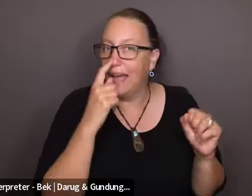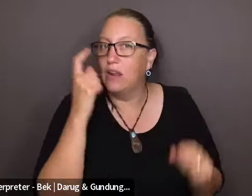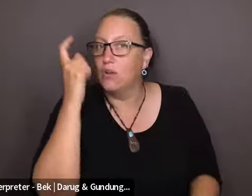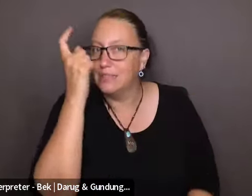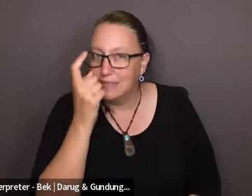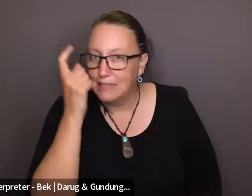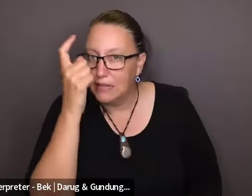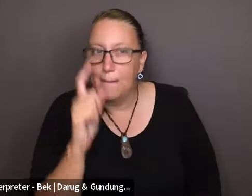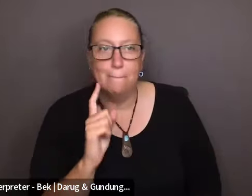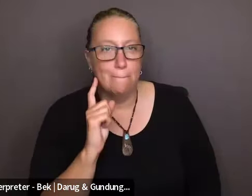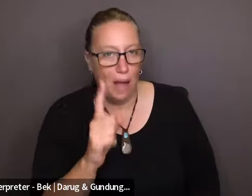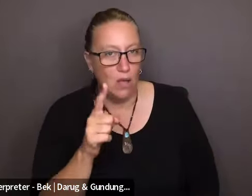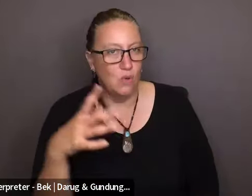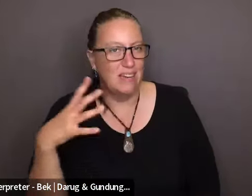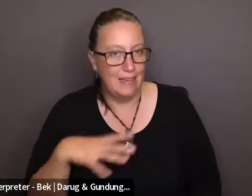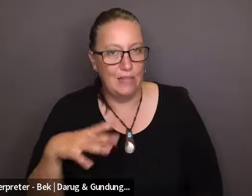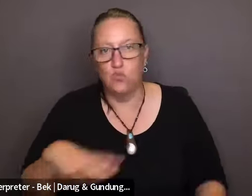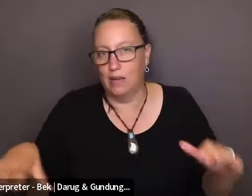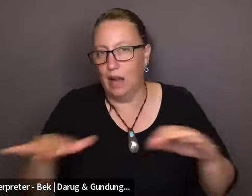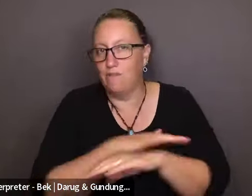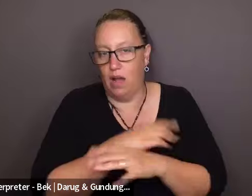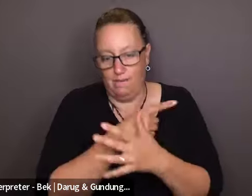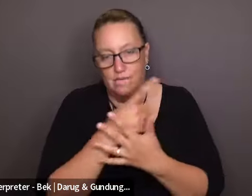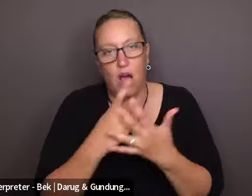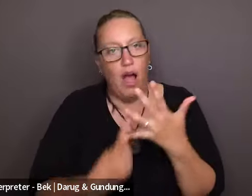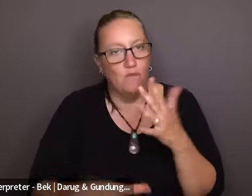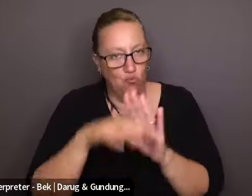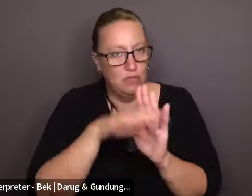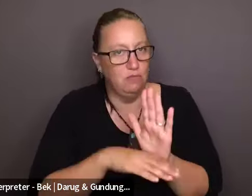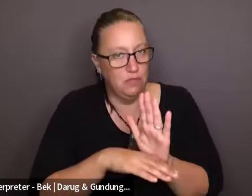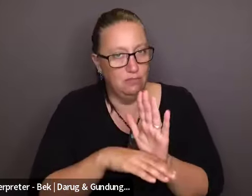question, yes sub questions that are not necessarily